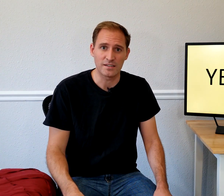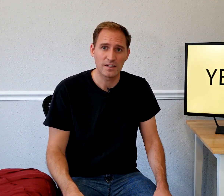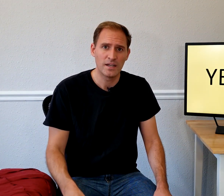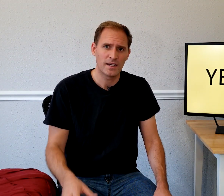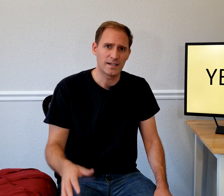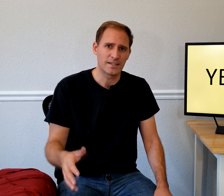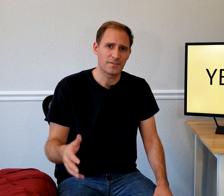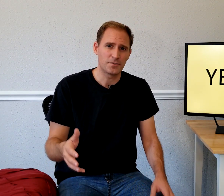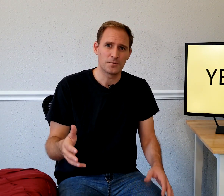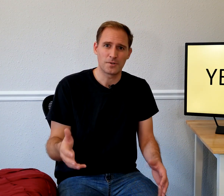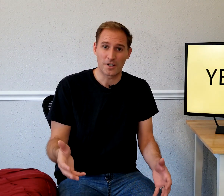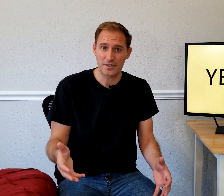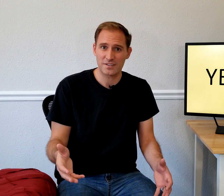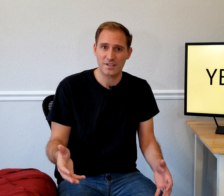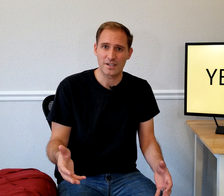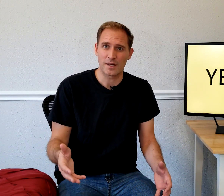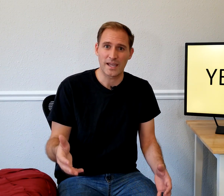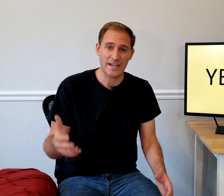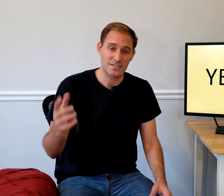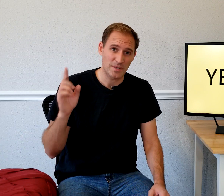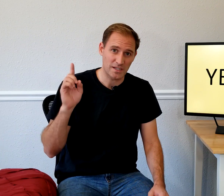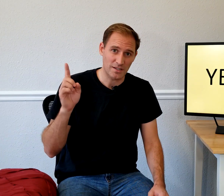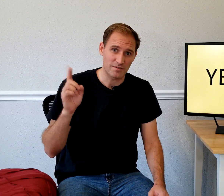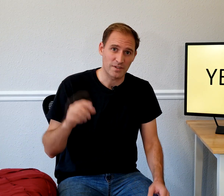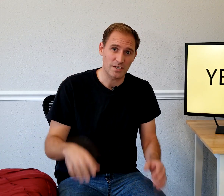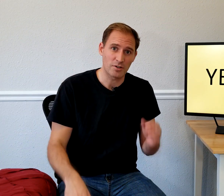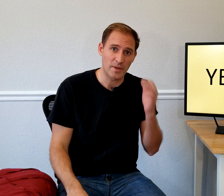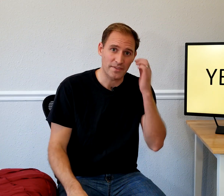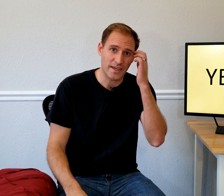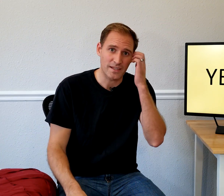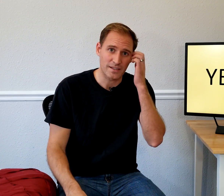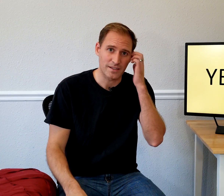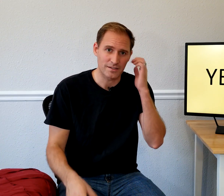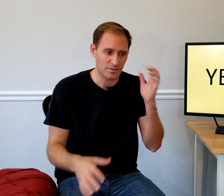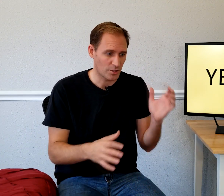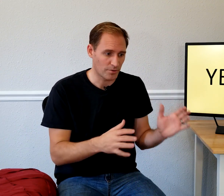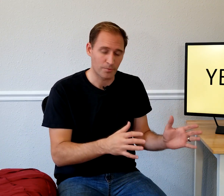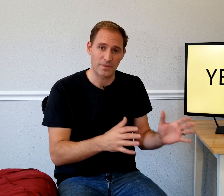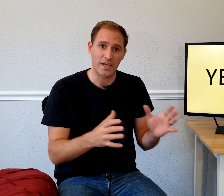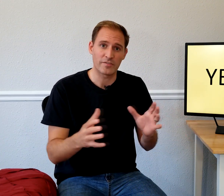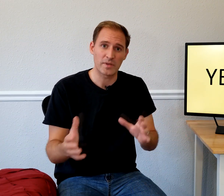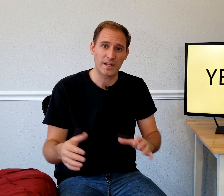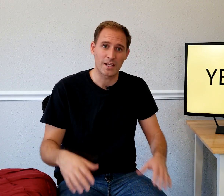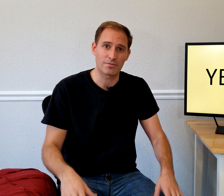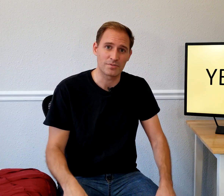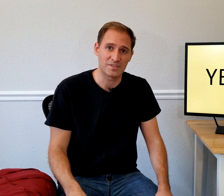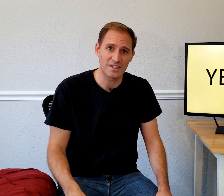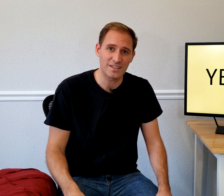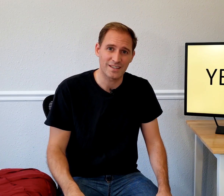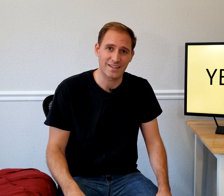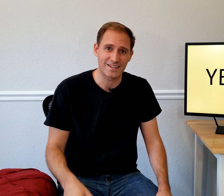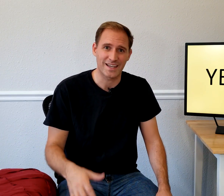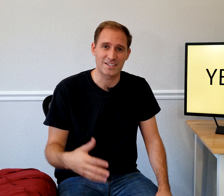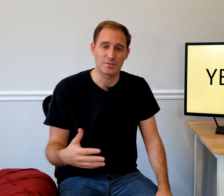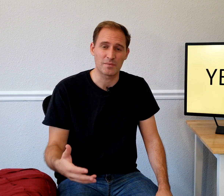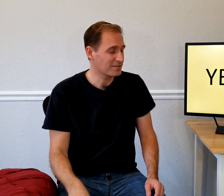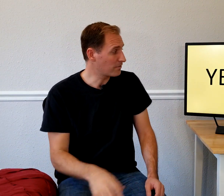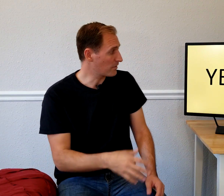If you aren't I actually made another video about that we'll go over the alphabet A through Z and that will catch you up. So for the